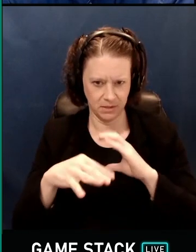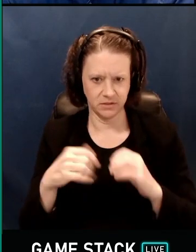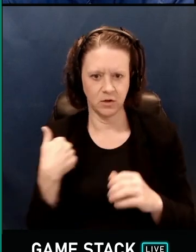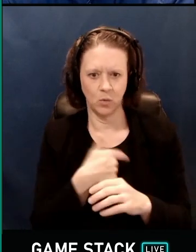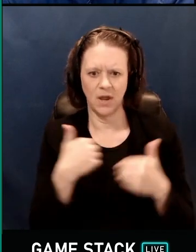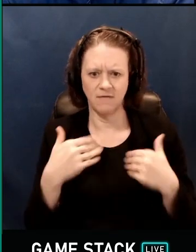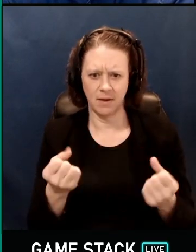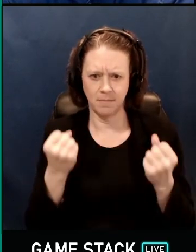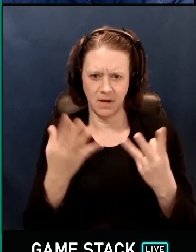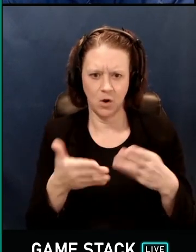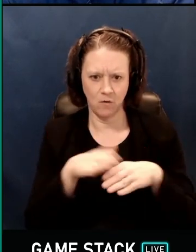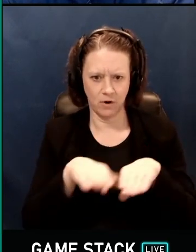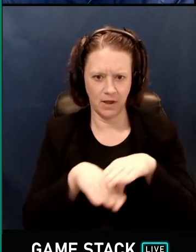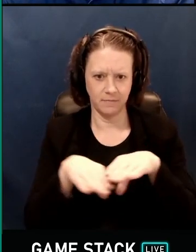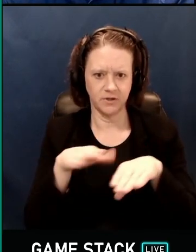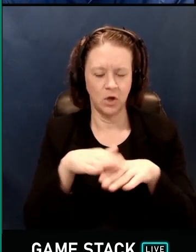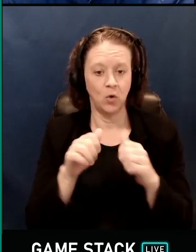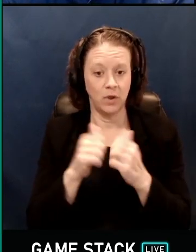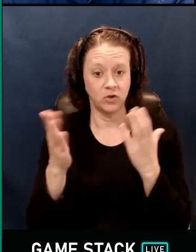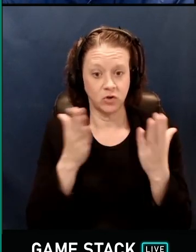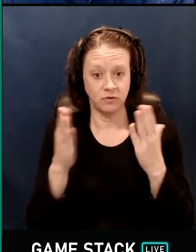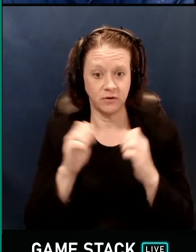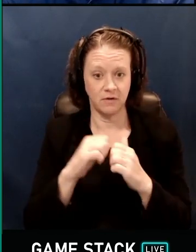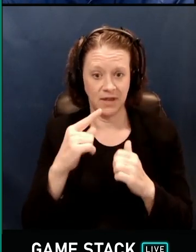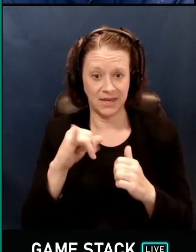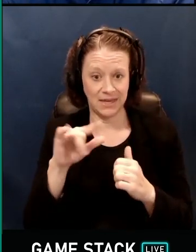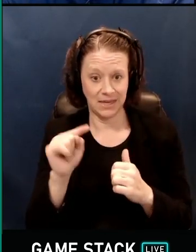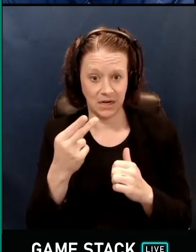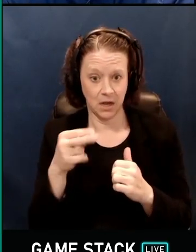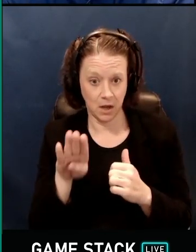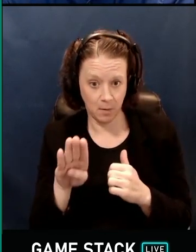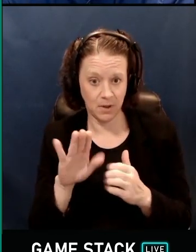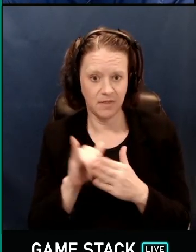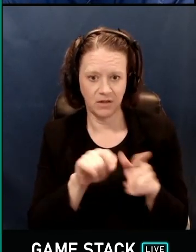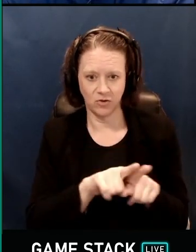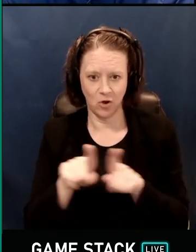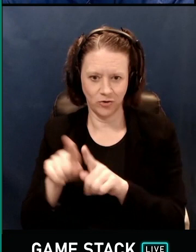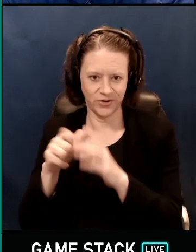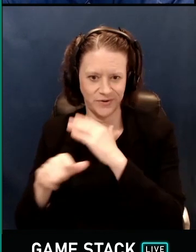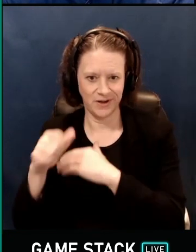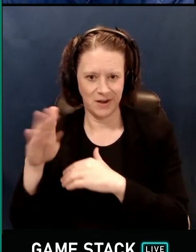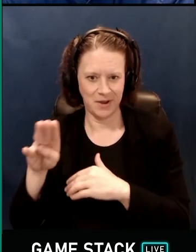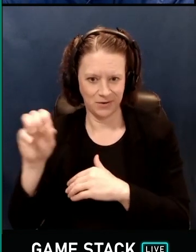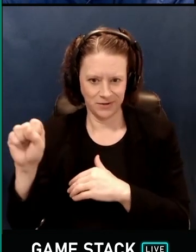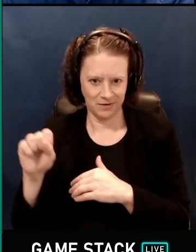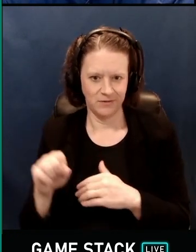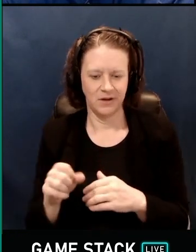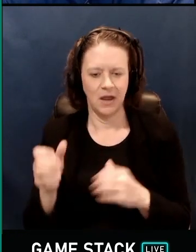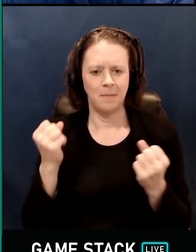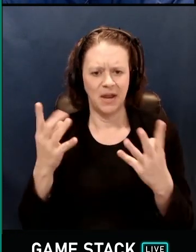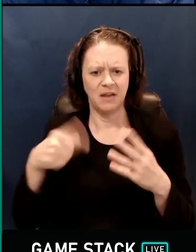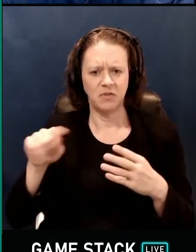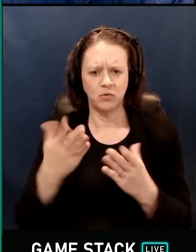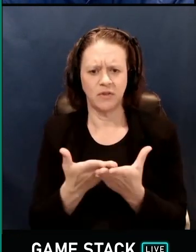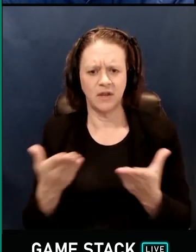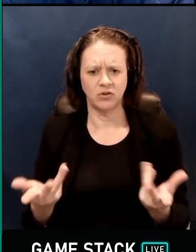services of GitHub which is also of Microsoft. Many of them are integrated, so you can select and